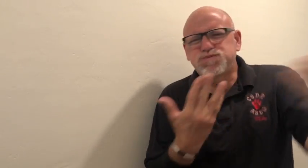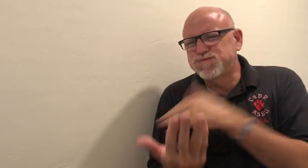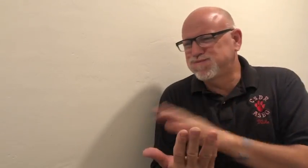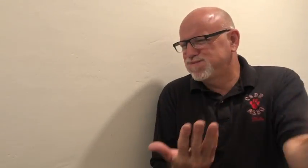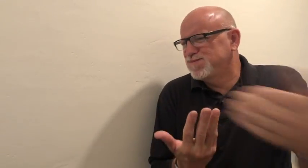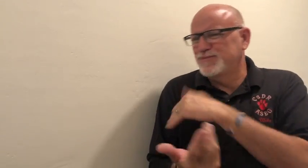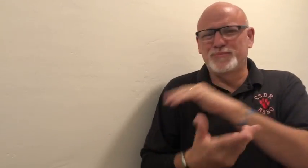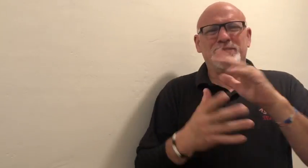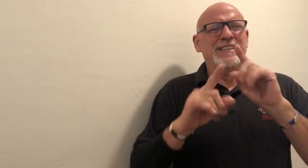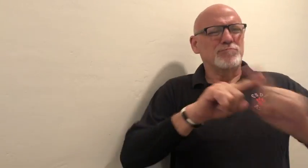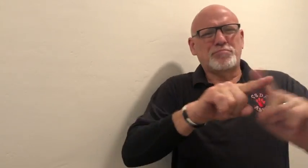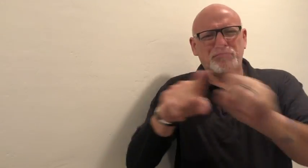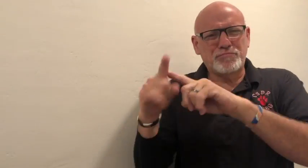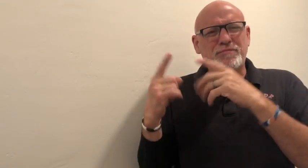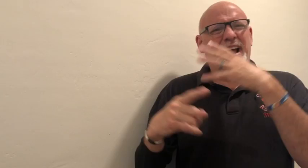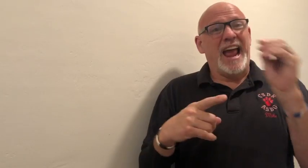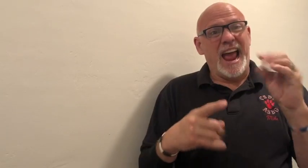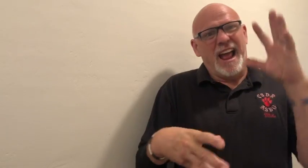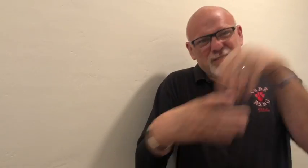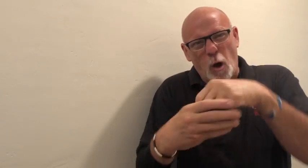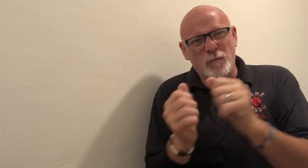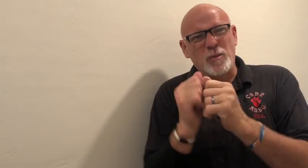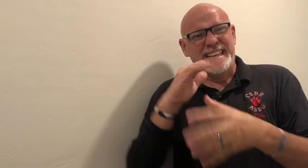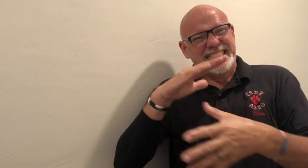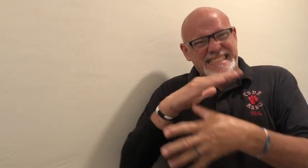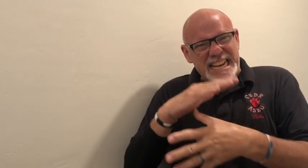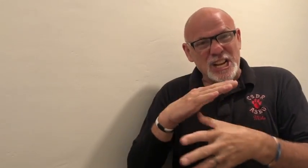administration through and through very helpful their